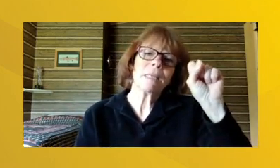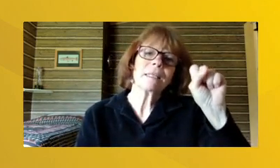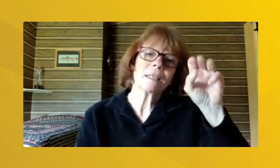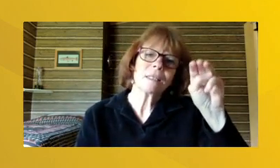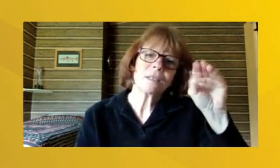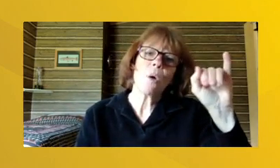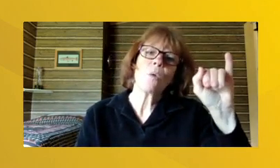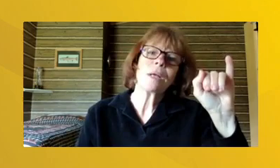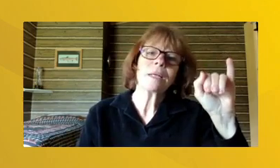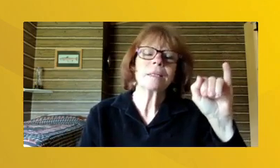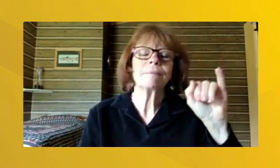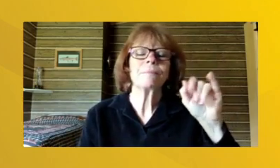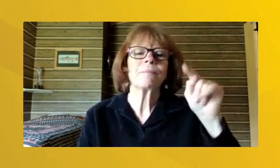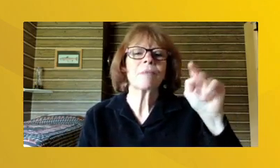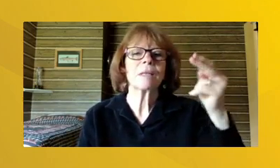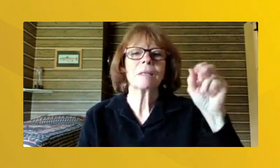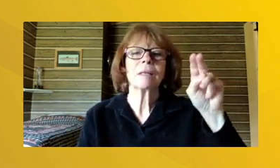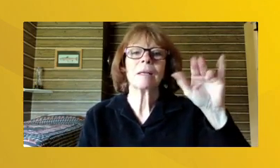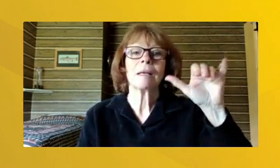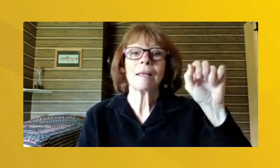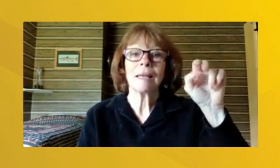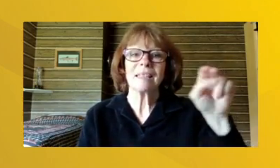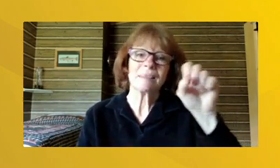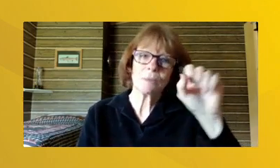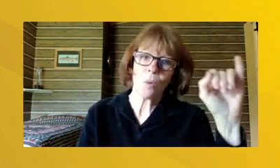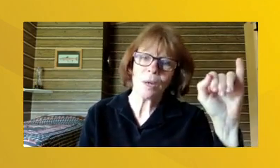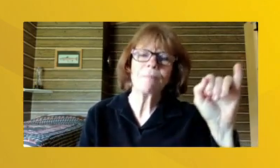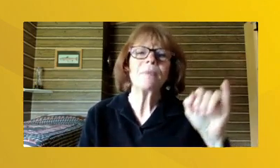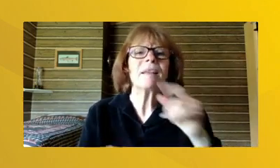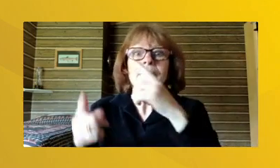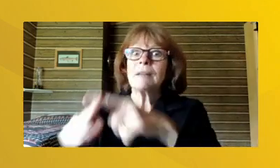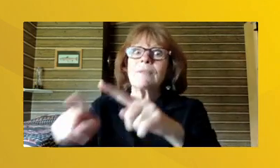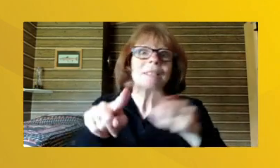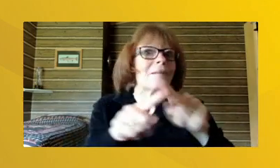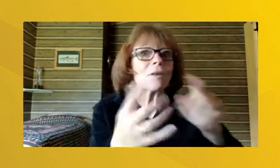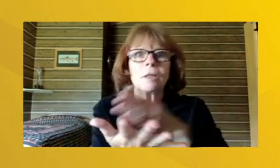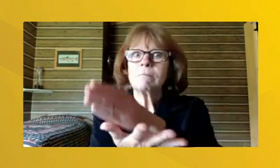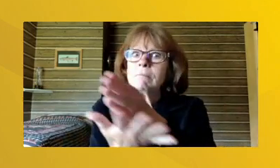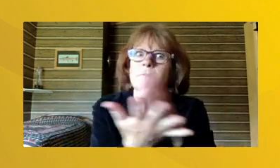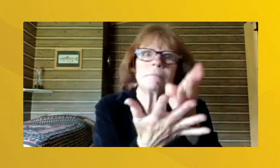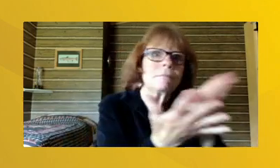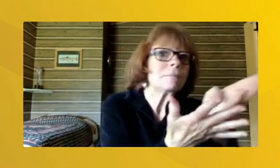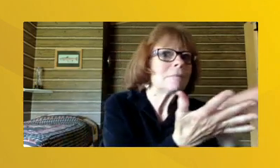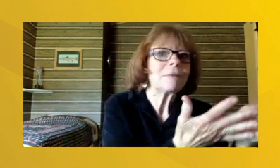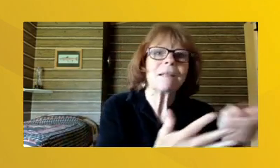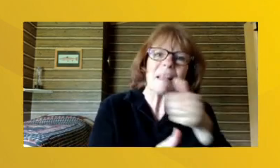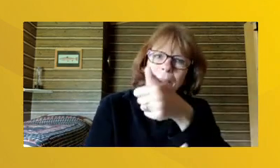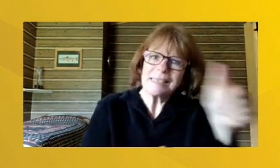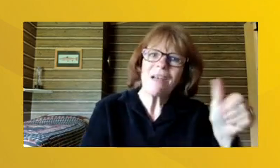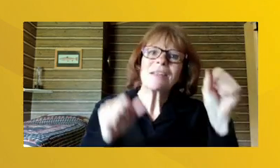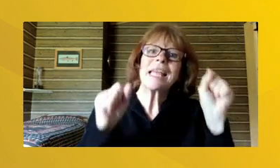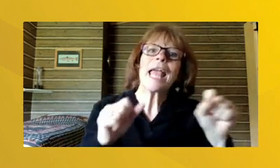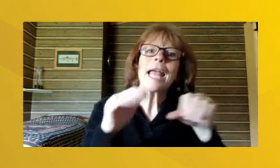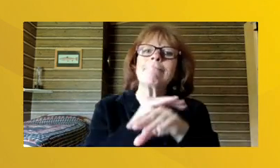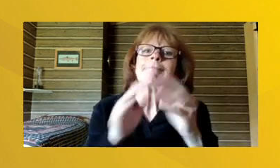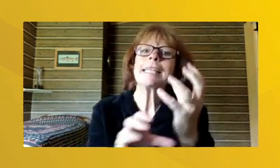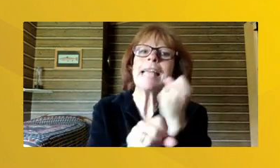of all backgrounds and walks of life have access to high quality early learning activities and resources.